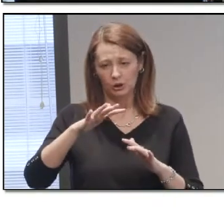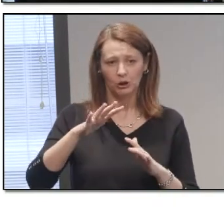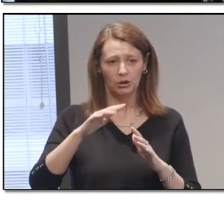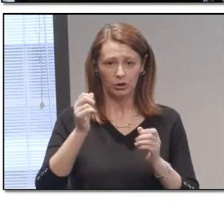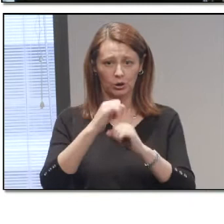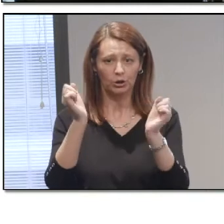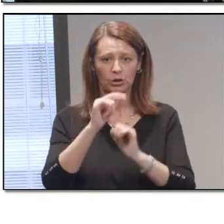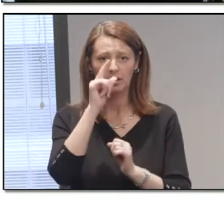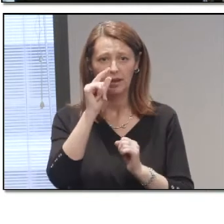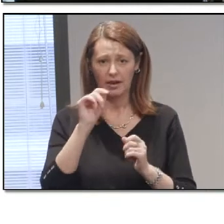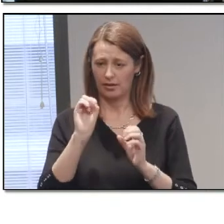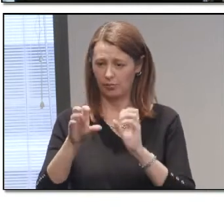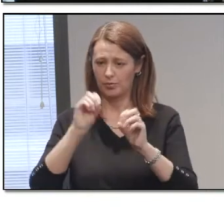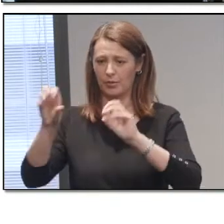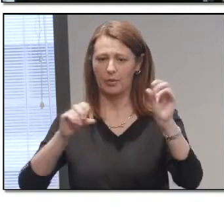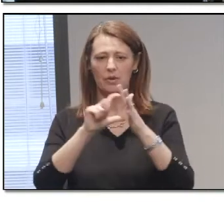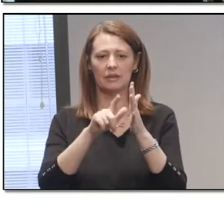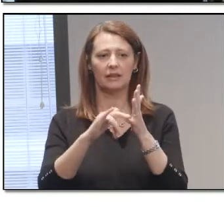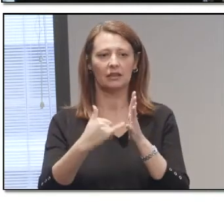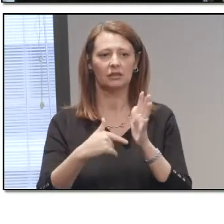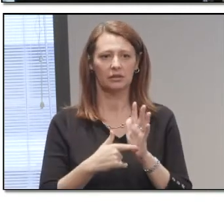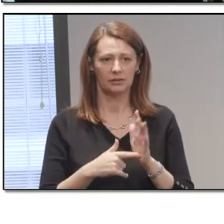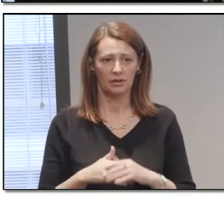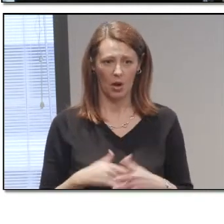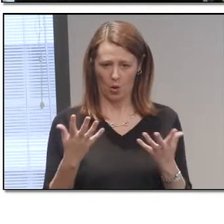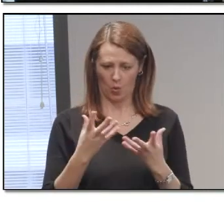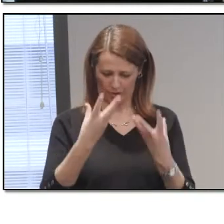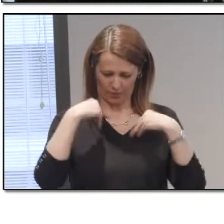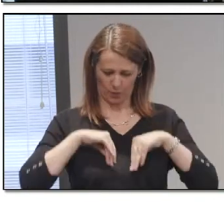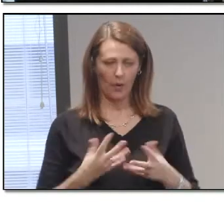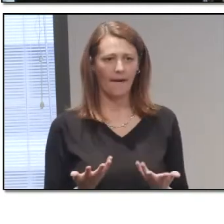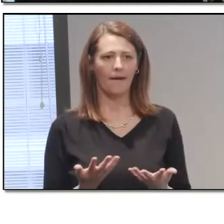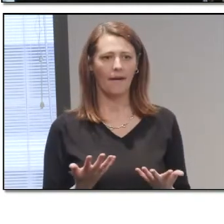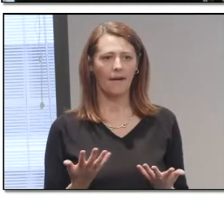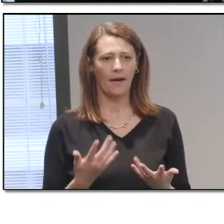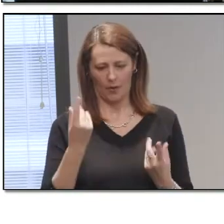end up in the dust in the home environment. Where do we get exposed? We get exposed from the dust